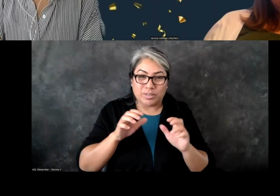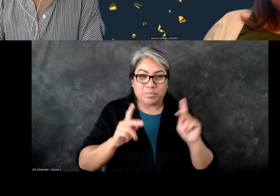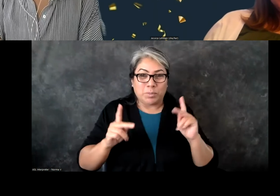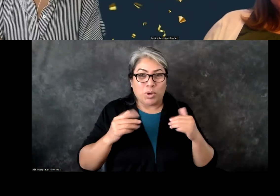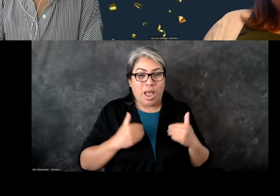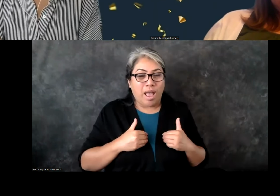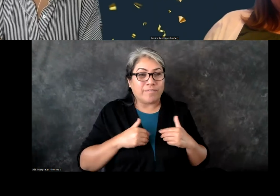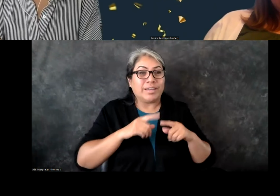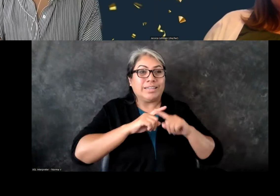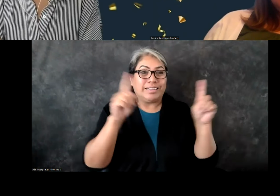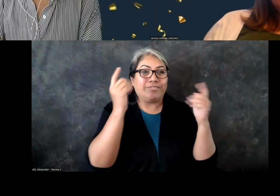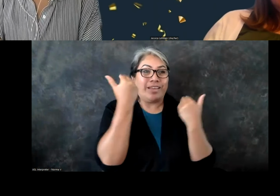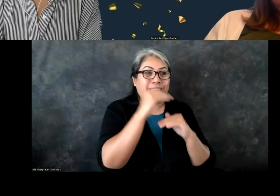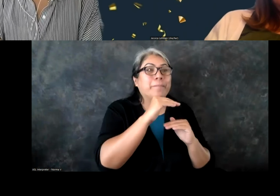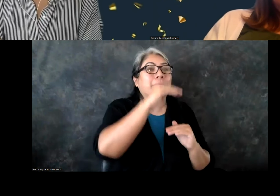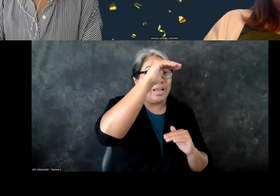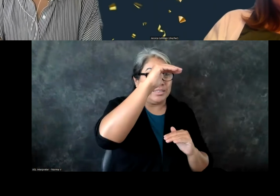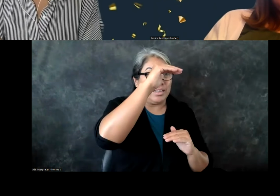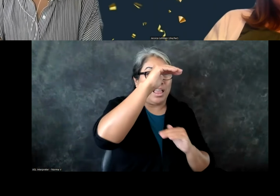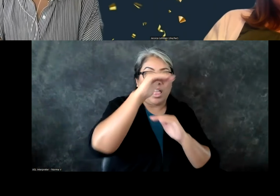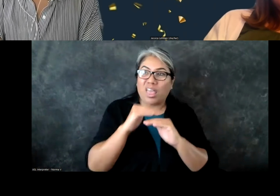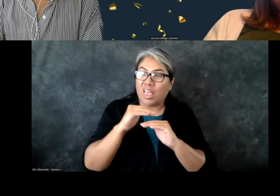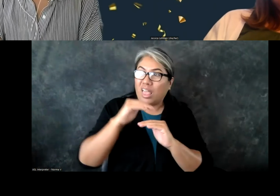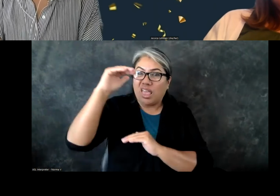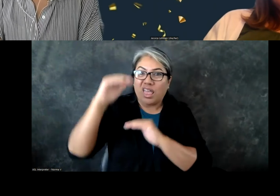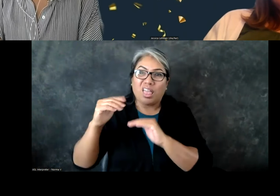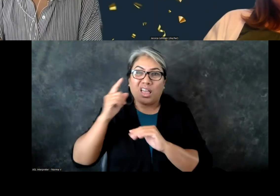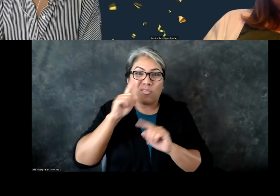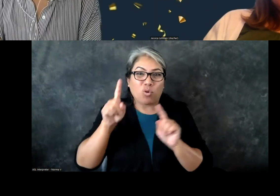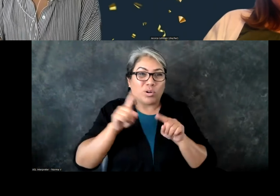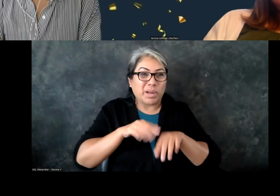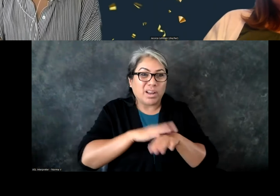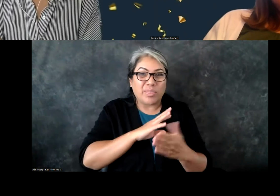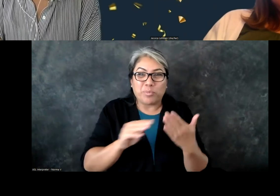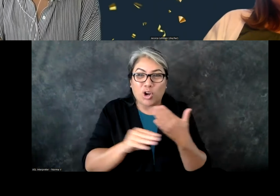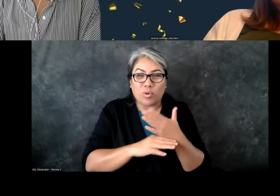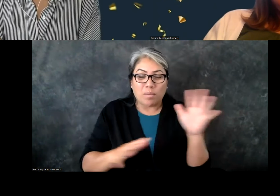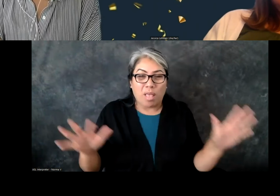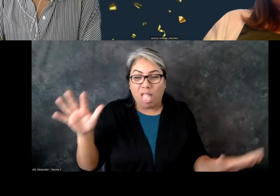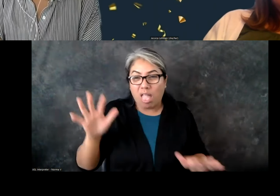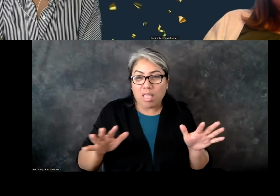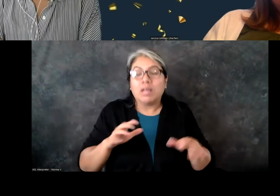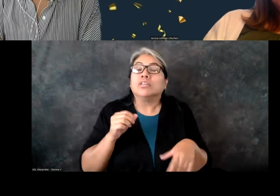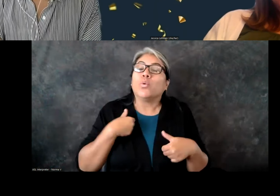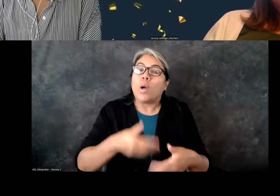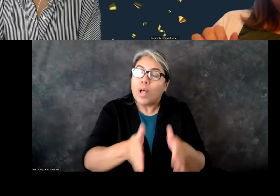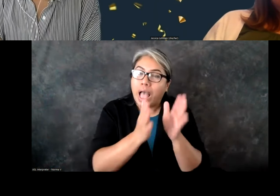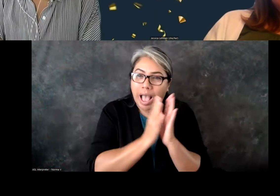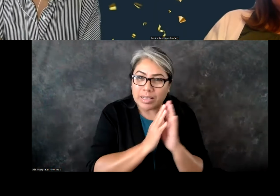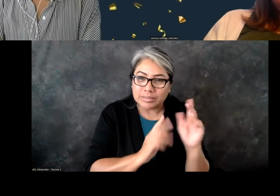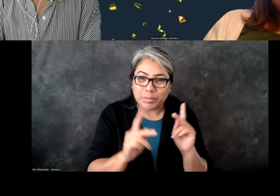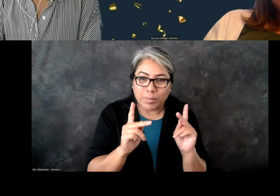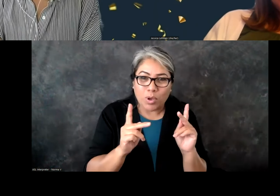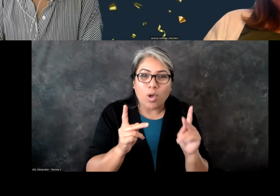is a problem. Not only is it a problem but I think we're all worried that it may be confusing for people to have